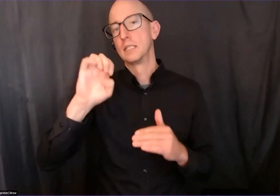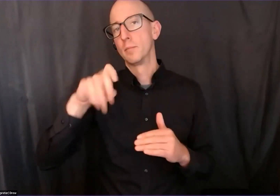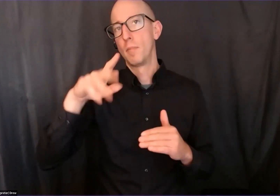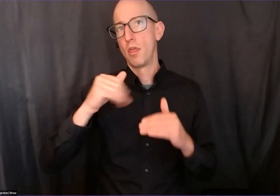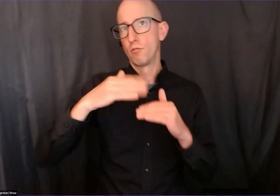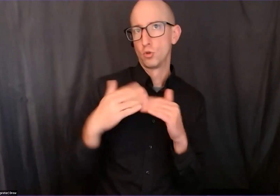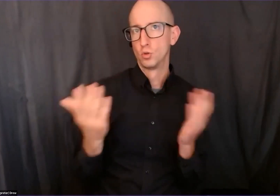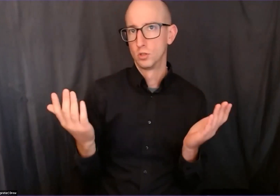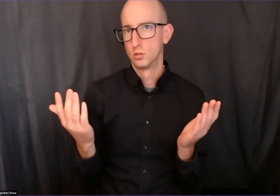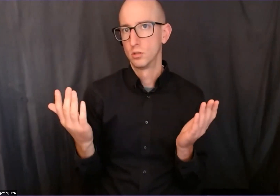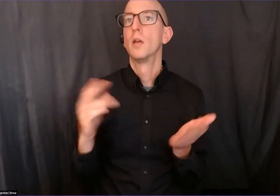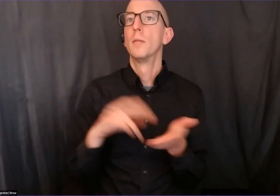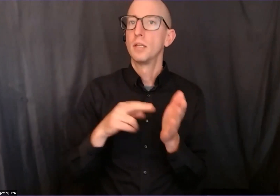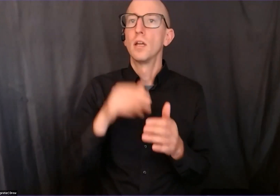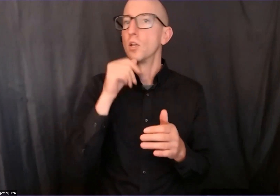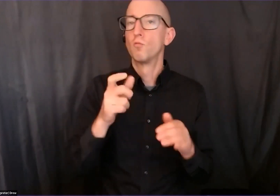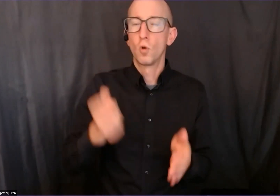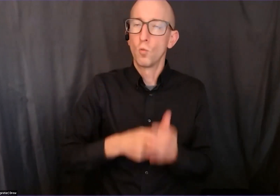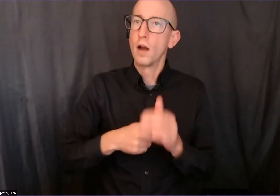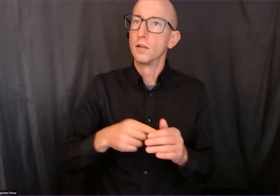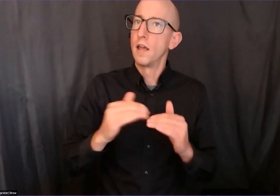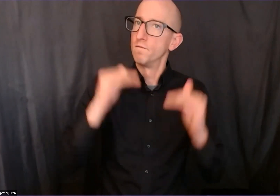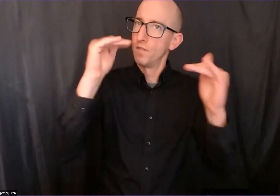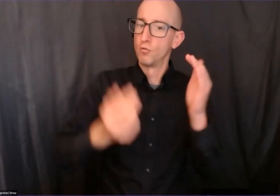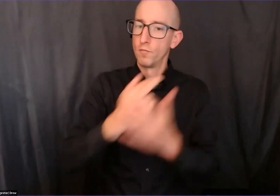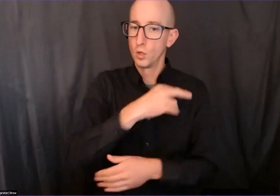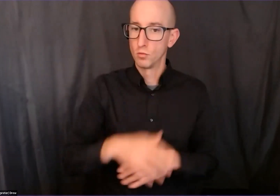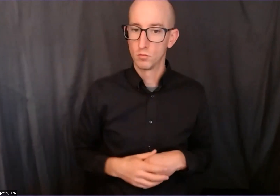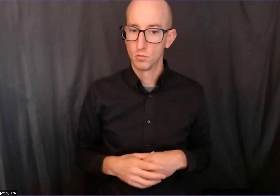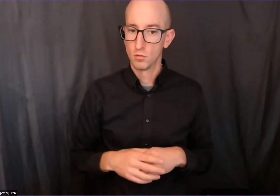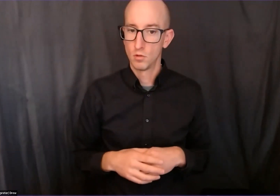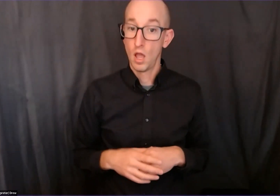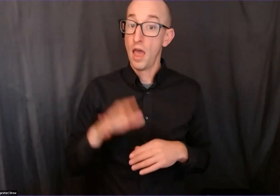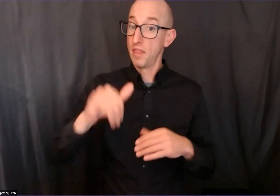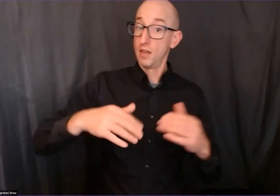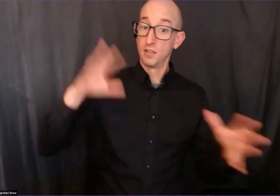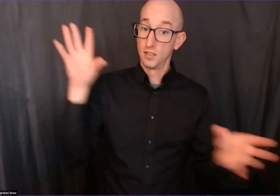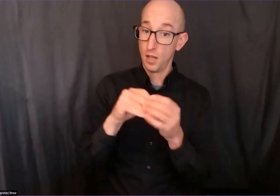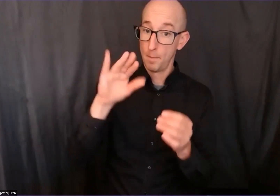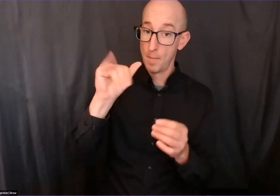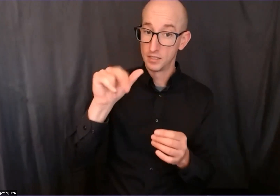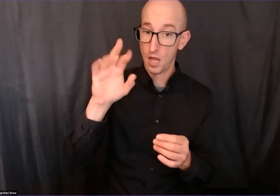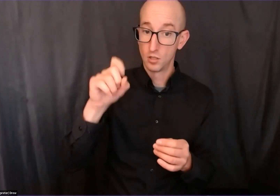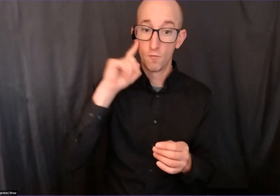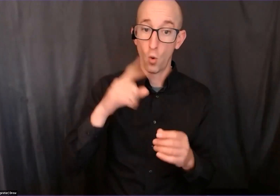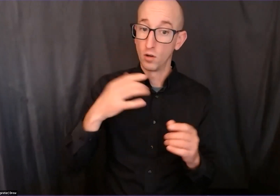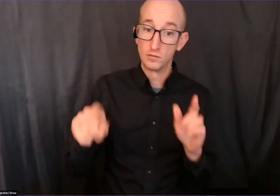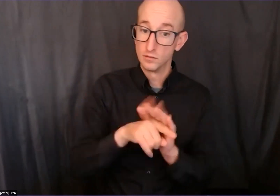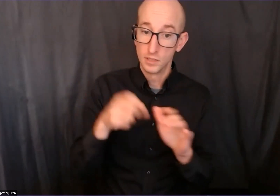and early commercialization. And there are concerns about the costs, frankly, and the